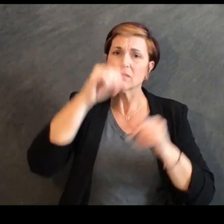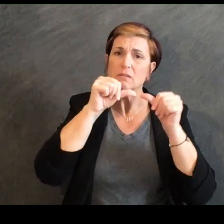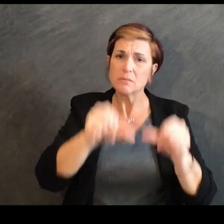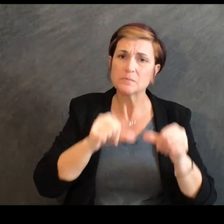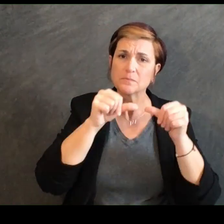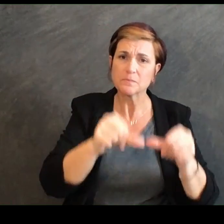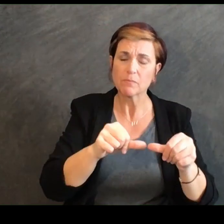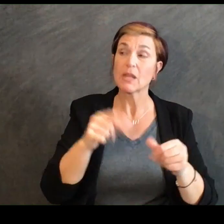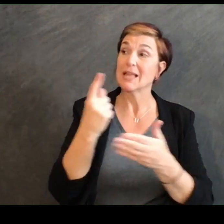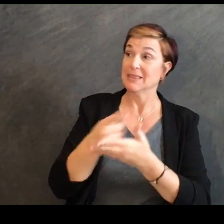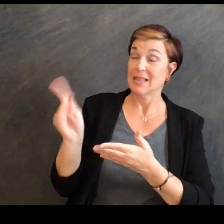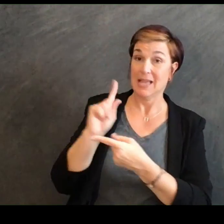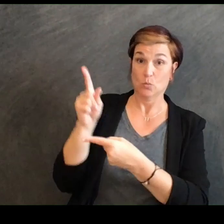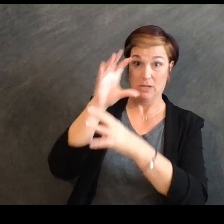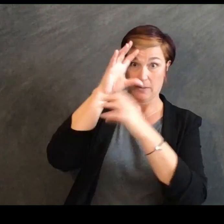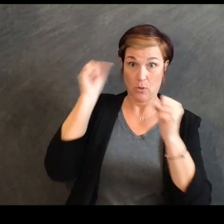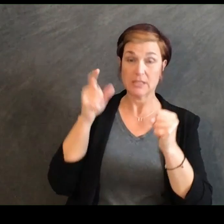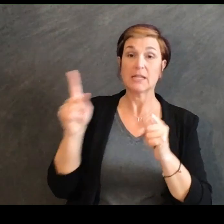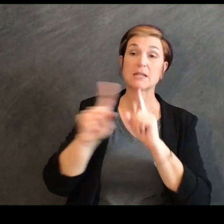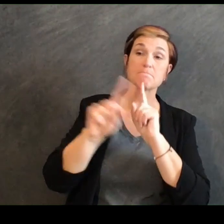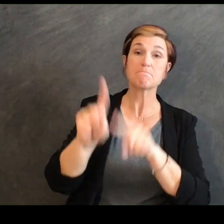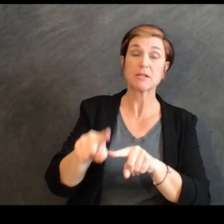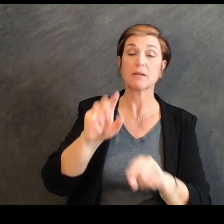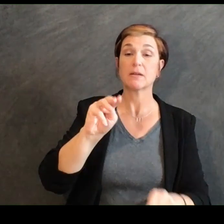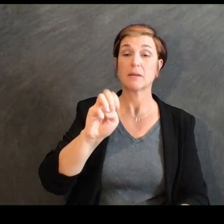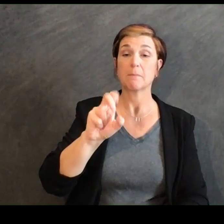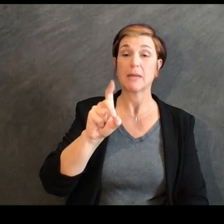Center for Medicaid Medicare Services to raise the standards at our nursing homes